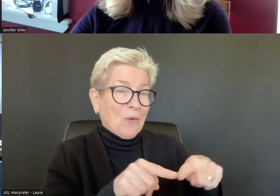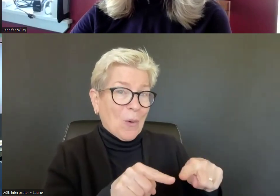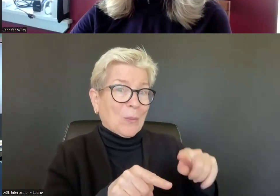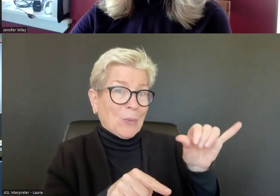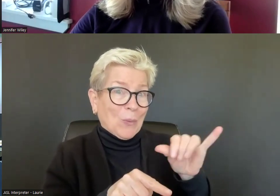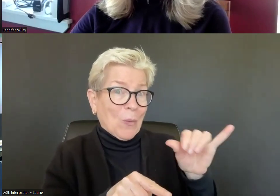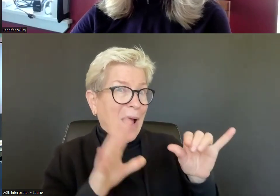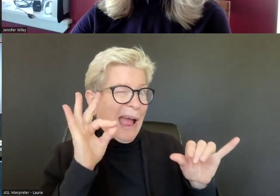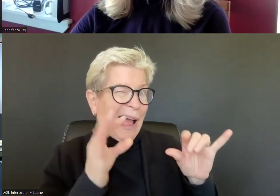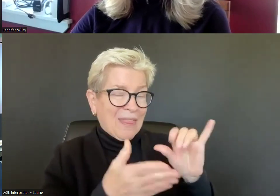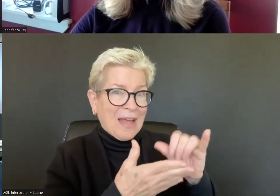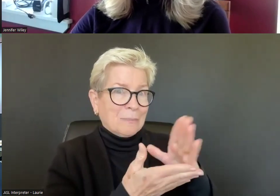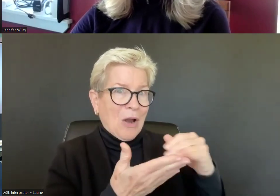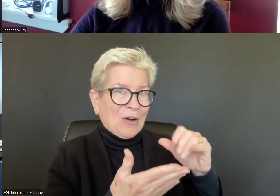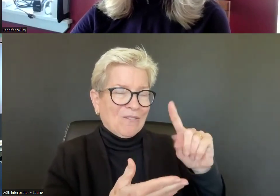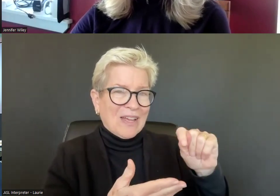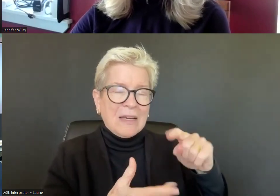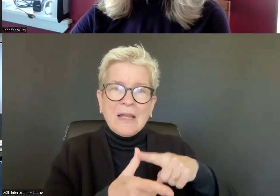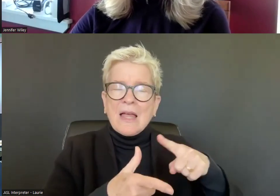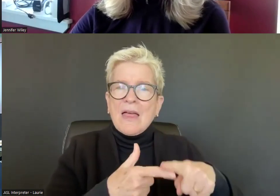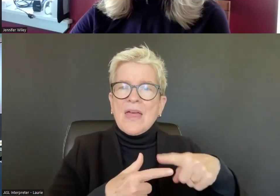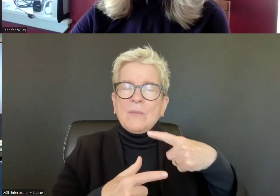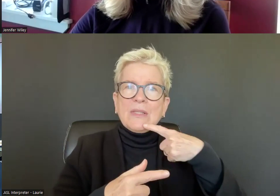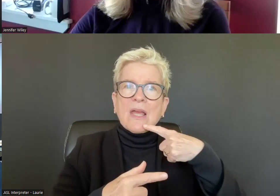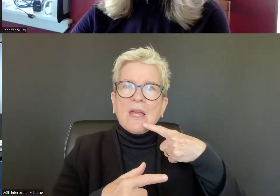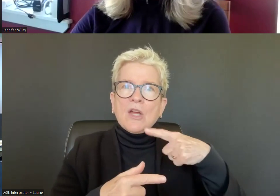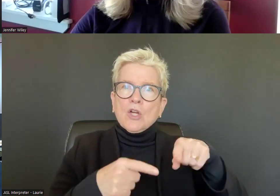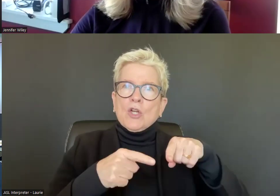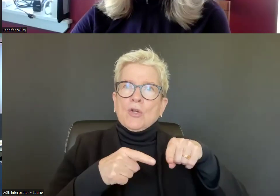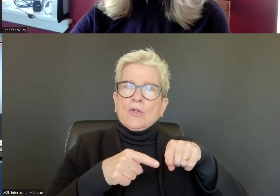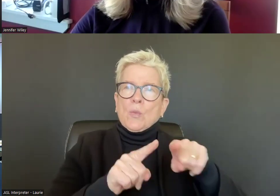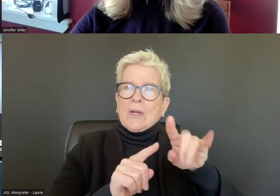about 'Okay what do I want to do in my ninth grade class? What kind of classes do I